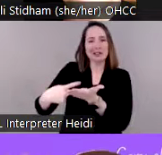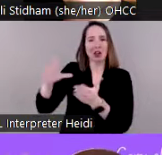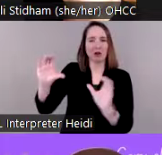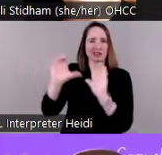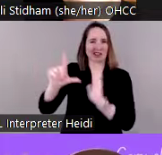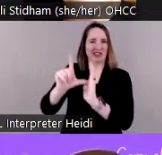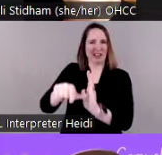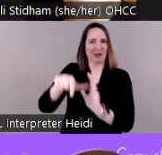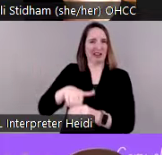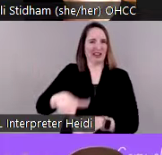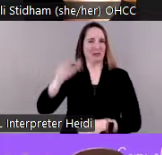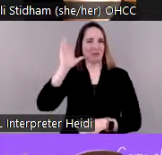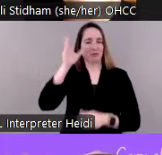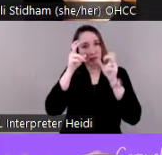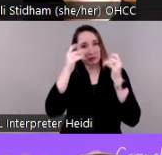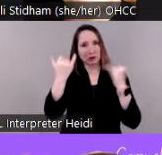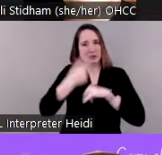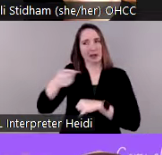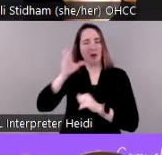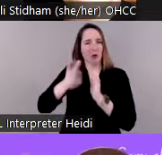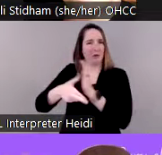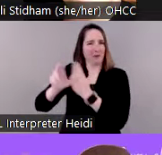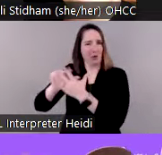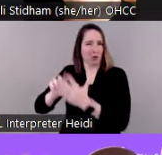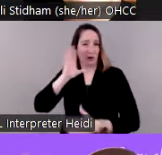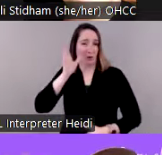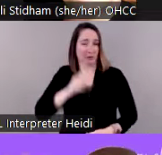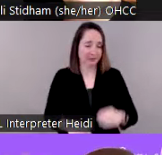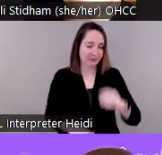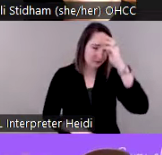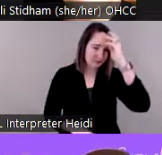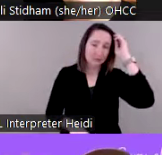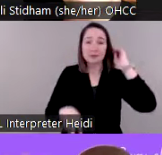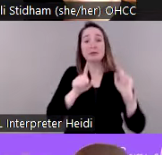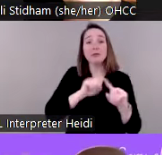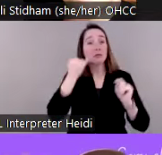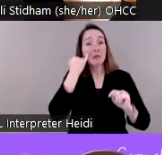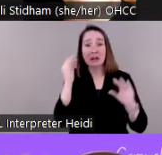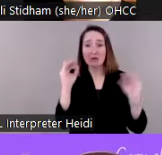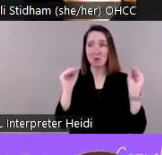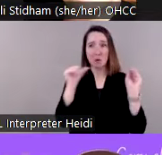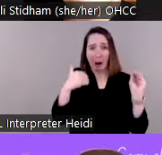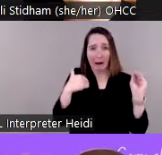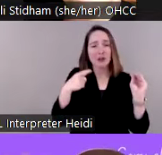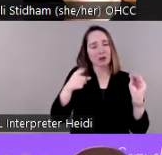this presentation today. So they can go over those. Otherwise, if you don't have